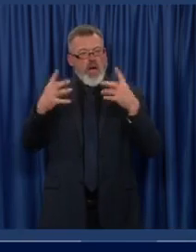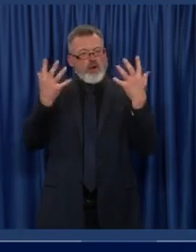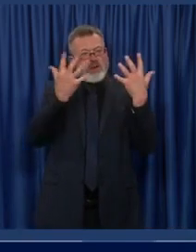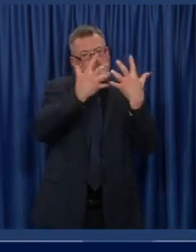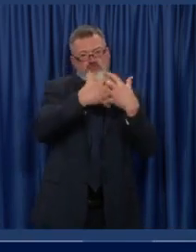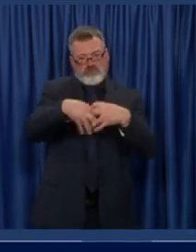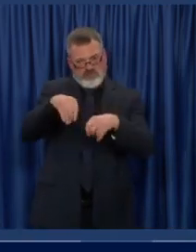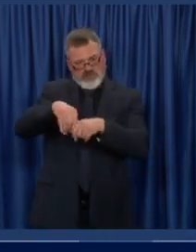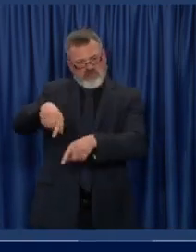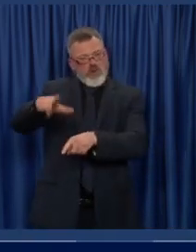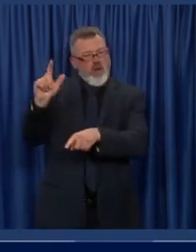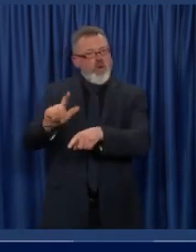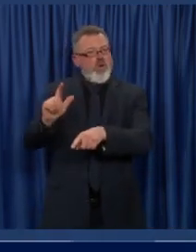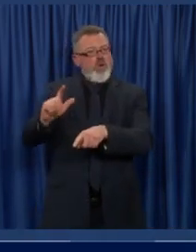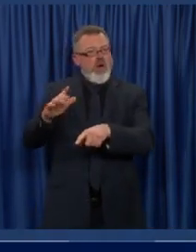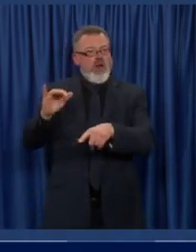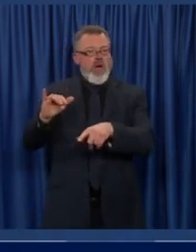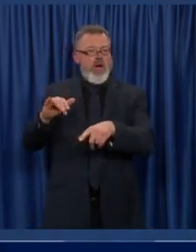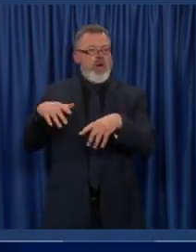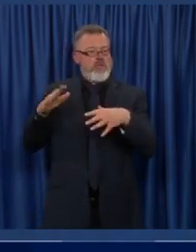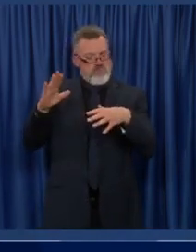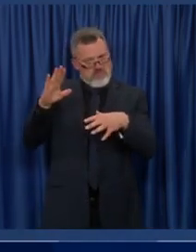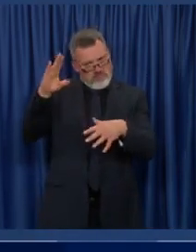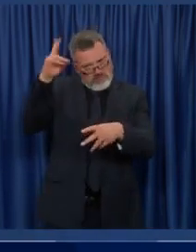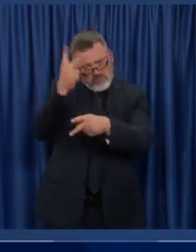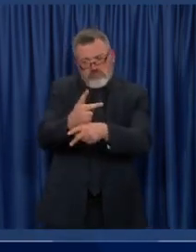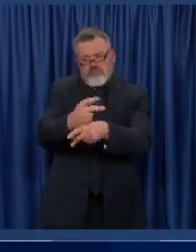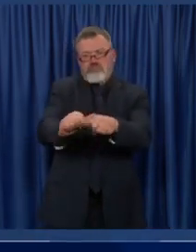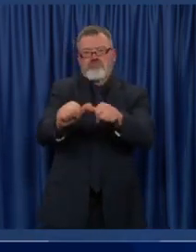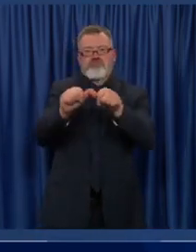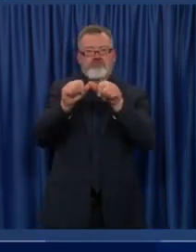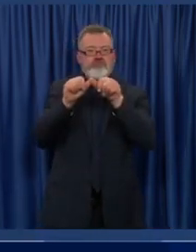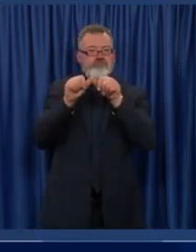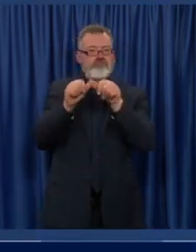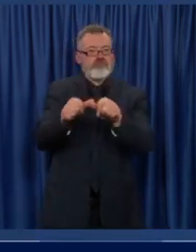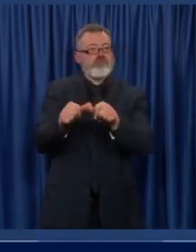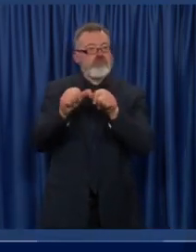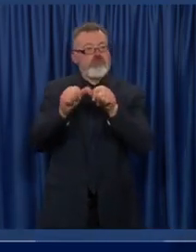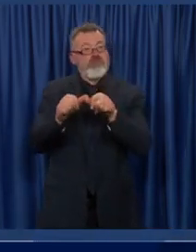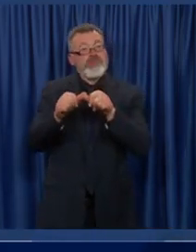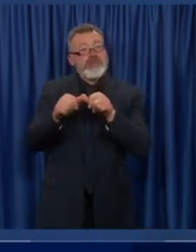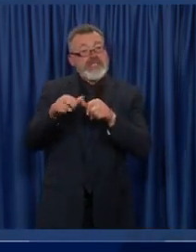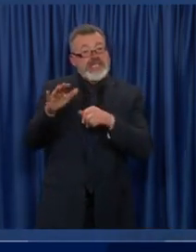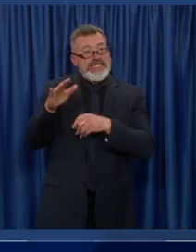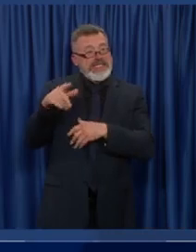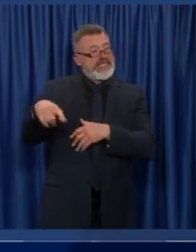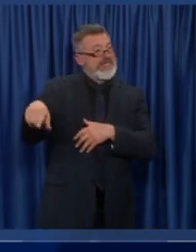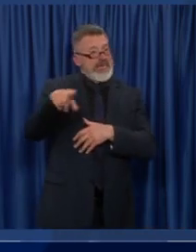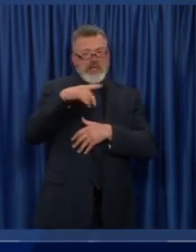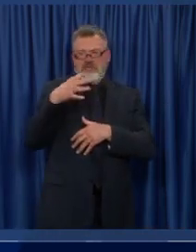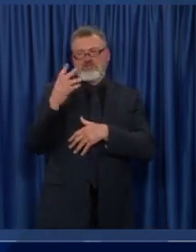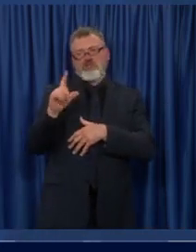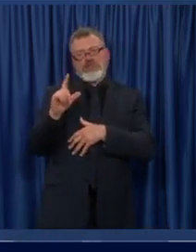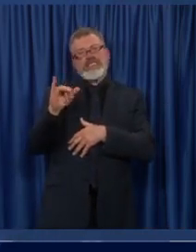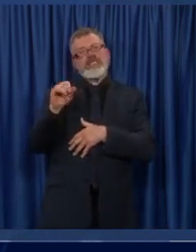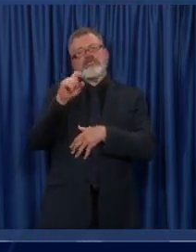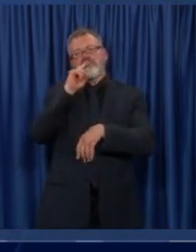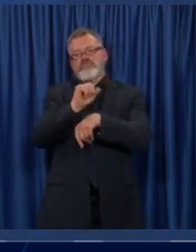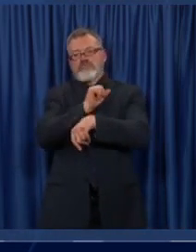THIS BEAUTIFUL TAPESTRY OF OUR COMMUNITY WILL NOT UNRAVEL AND FLOAT AWAY. WE WILL STILL BE A BEAUTIFUL SIGHT.